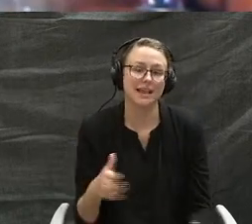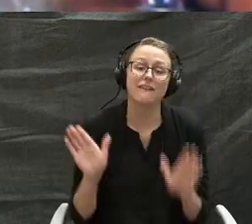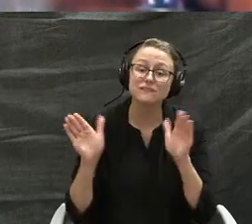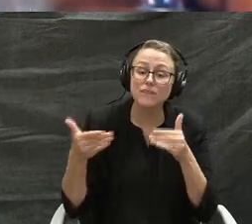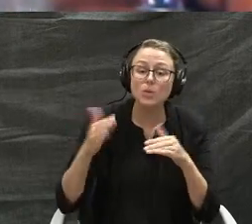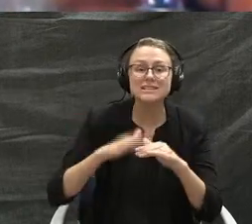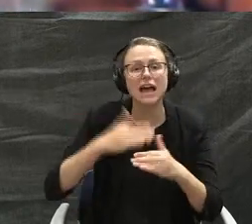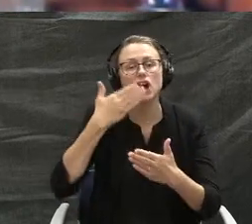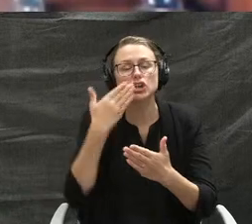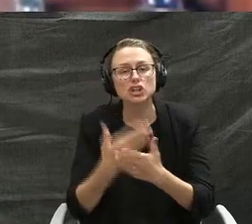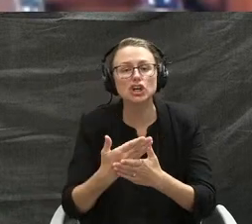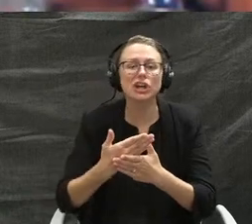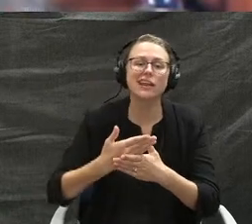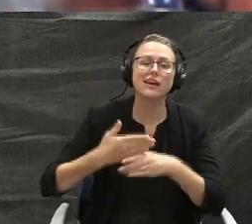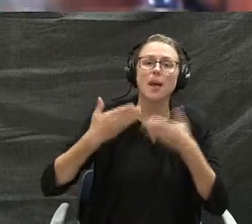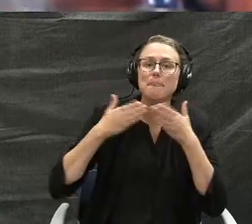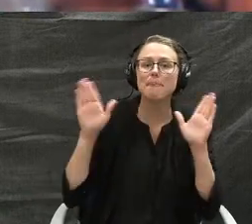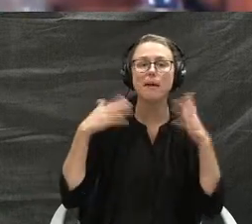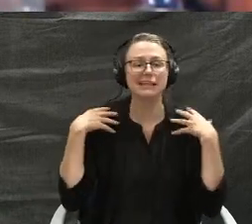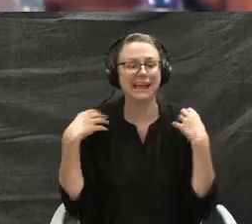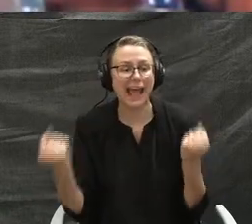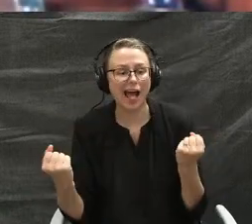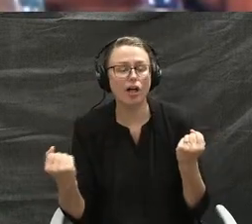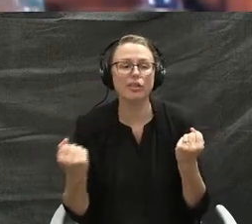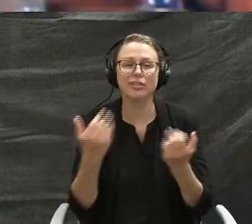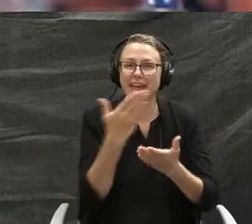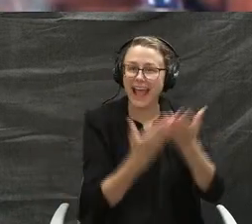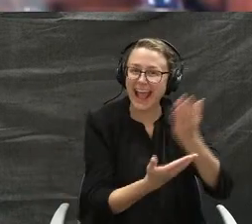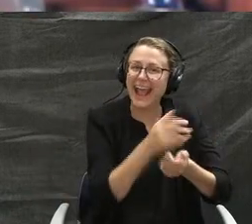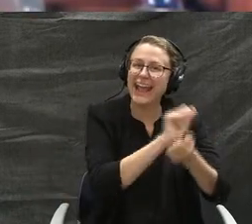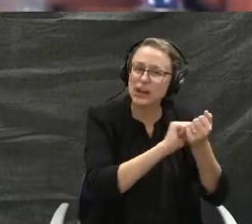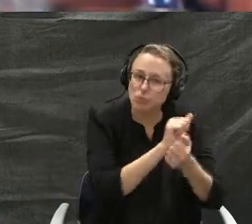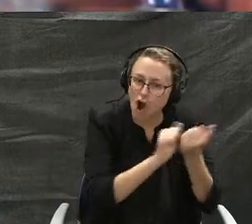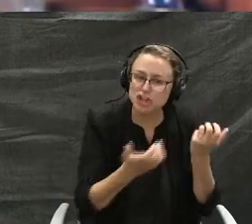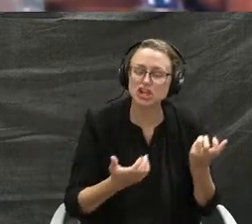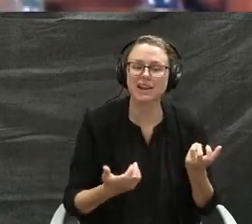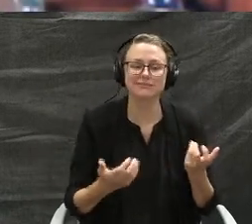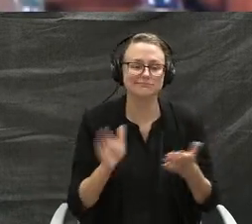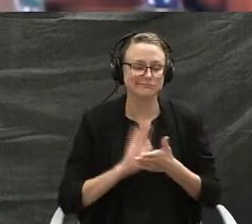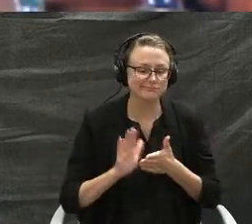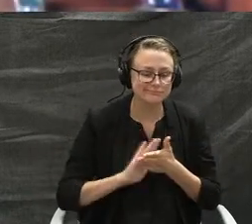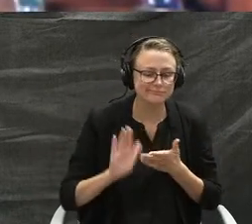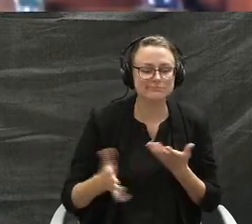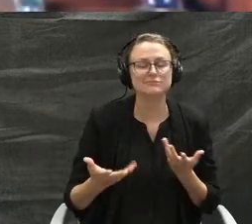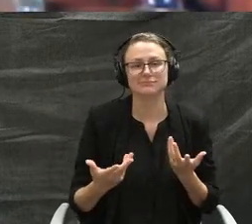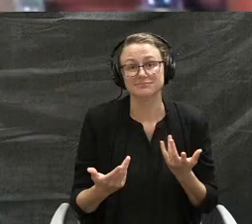risk, and that focuses on good public health hygiene practices. Hand washing potentially incorporating hand washing